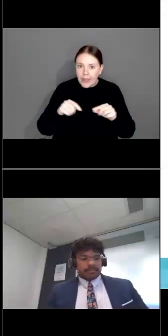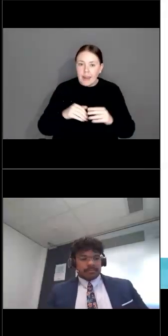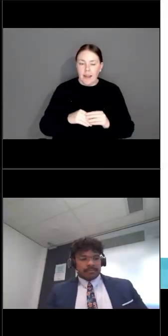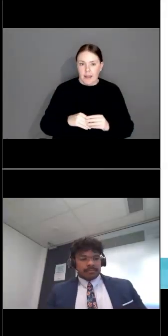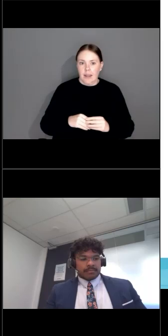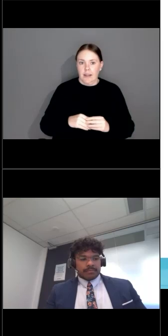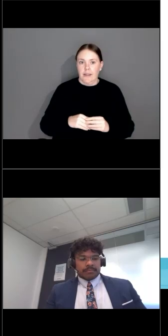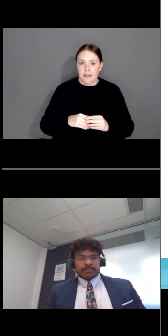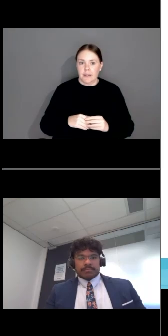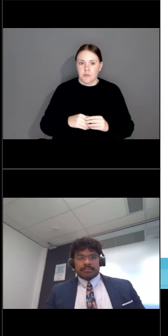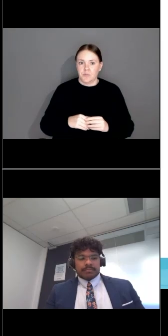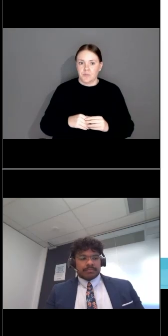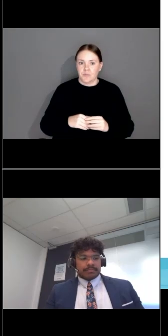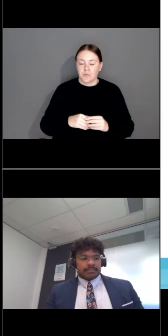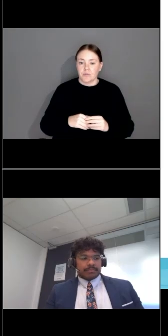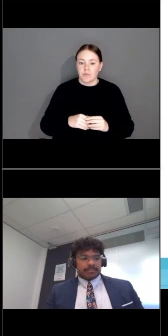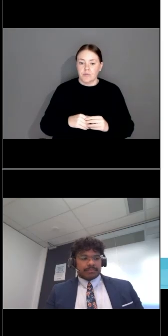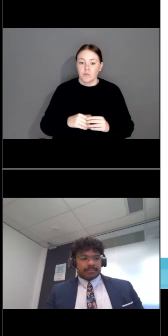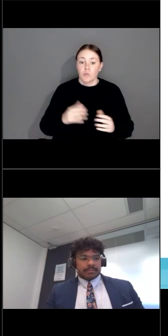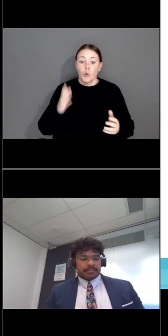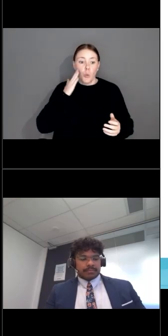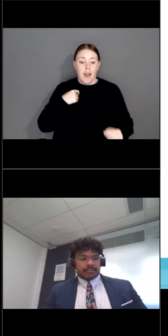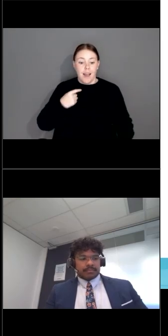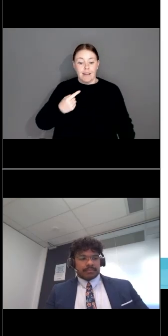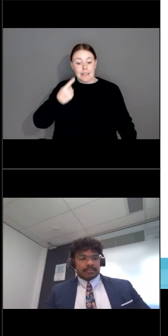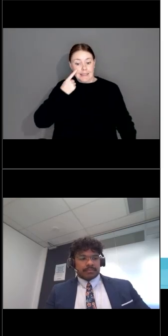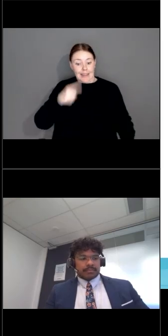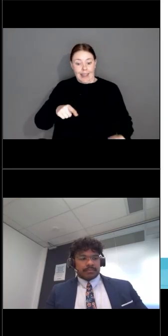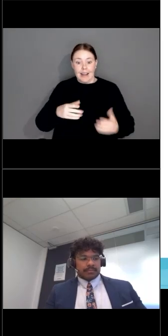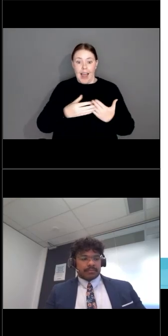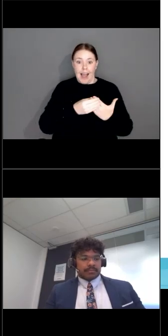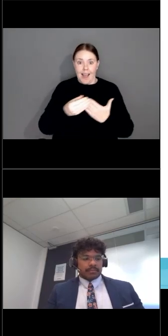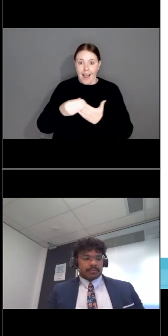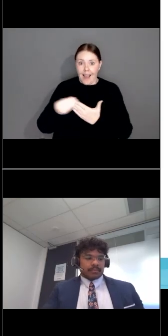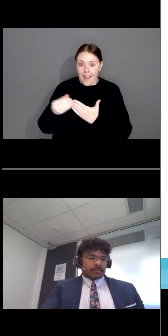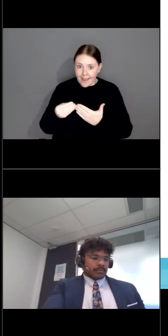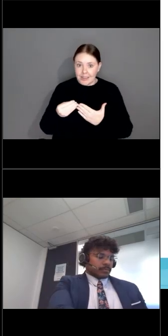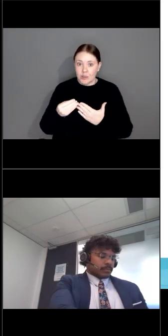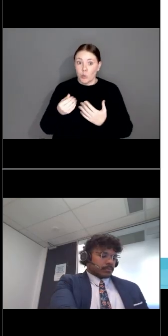these cards in actually you might by going okay Jack this is you you're the respondent put that